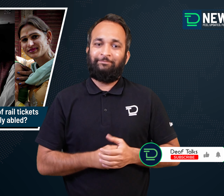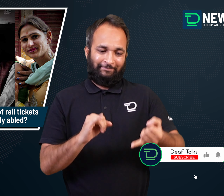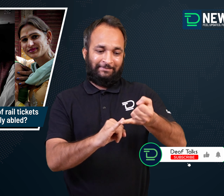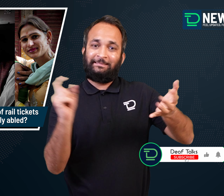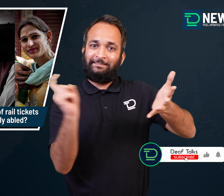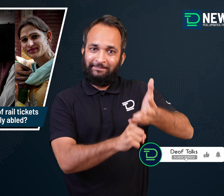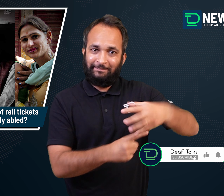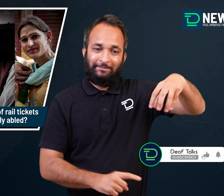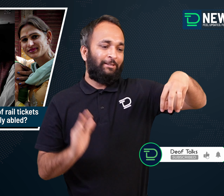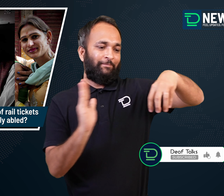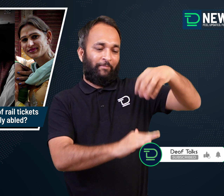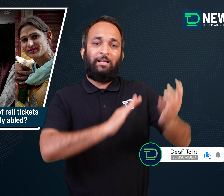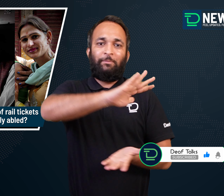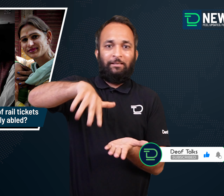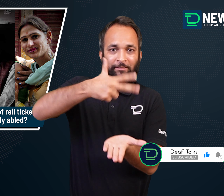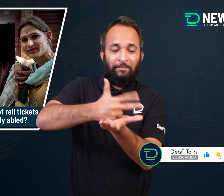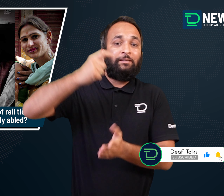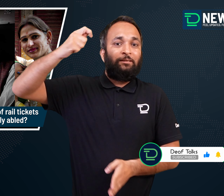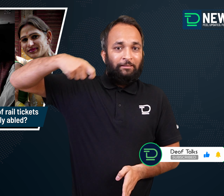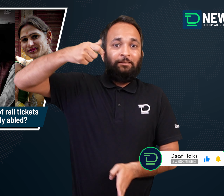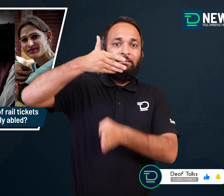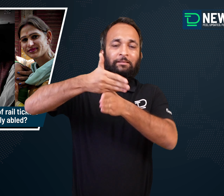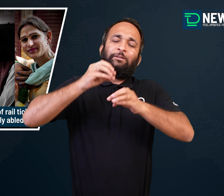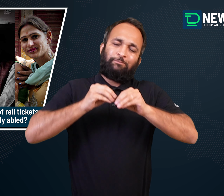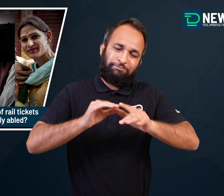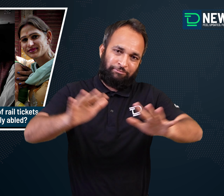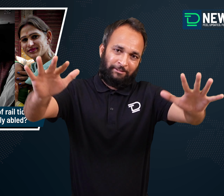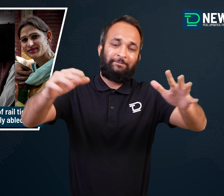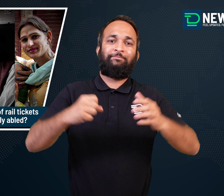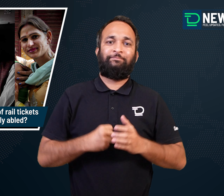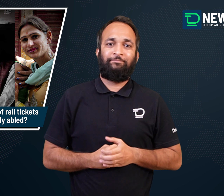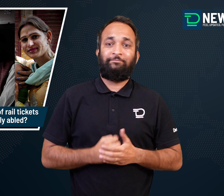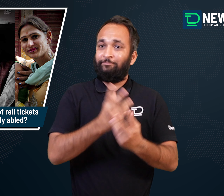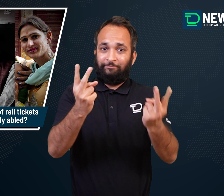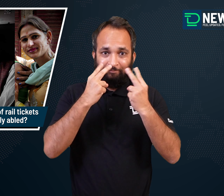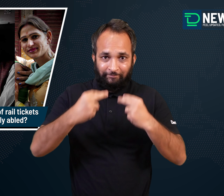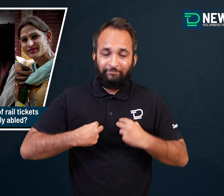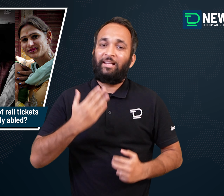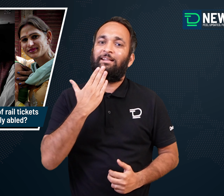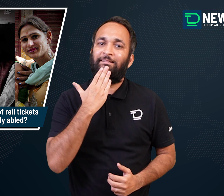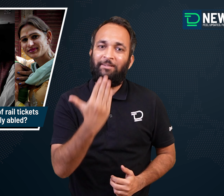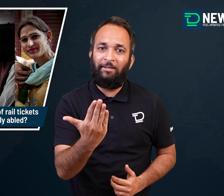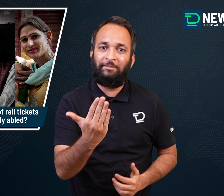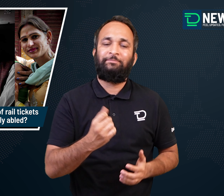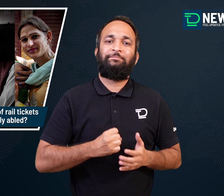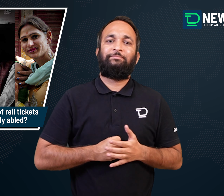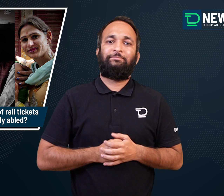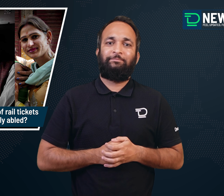Subscribe to Deaf Talks News, and thanks for watching.